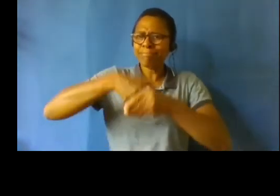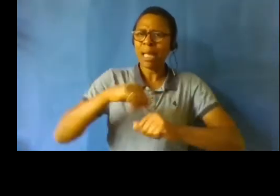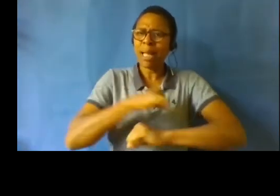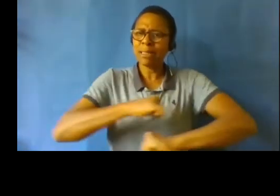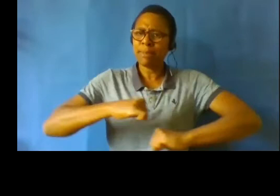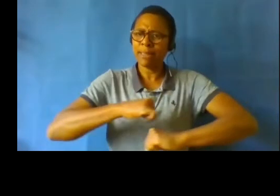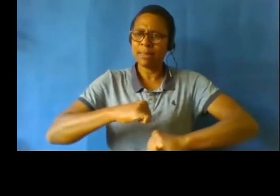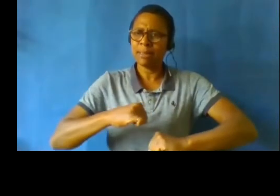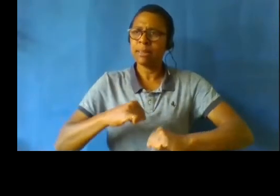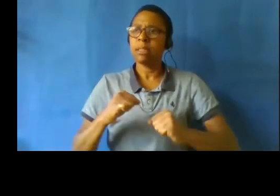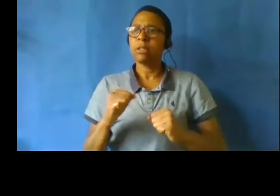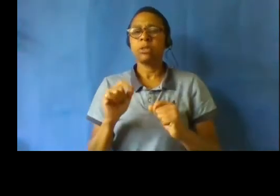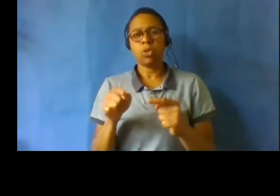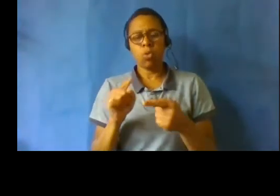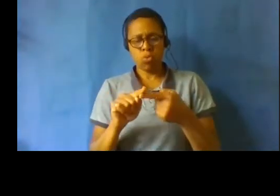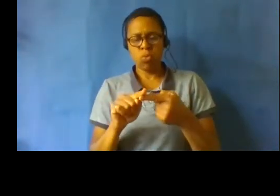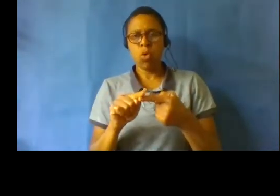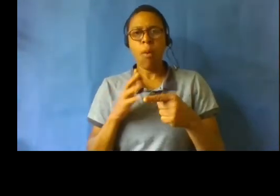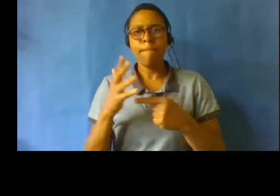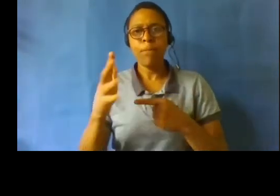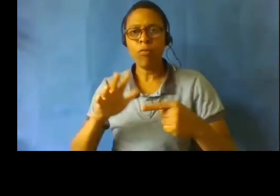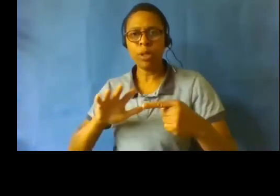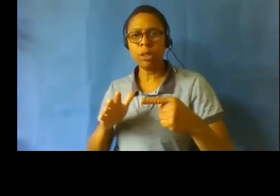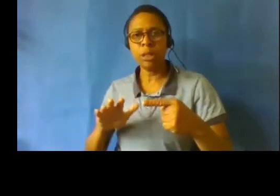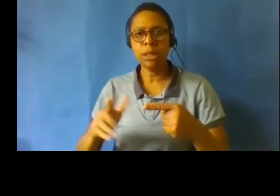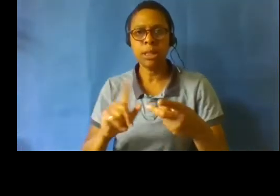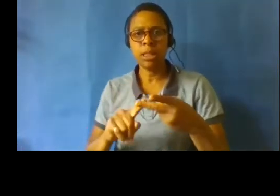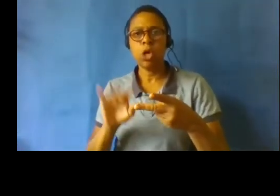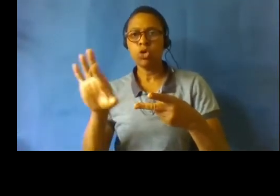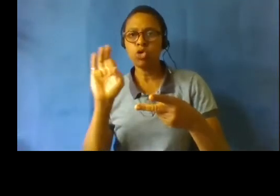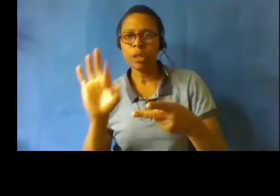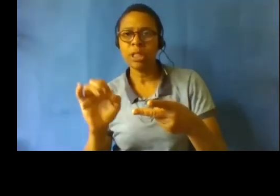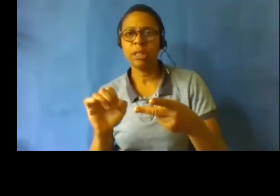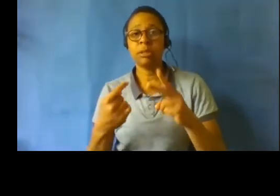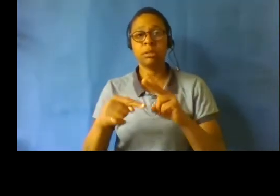feelings rather than via comparison with an impossible standard of normativity